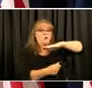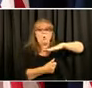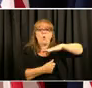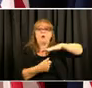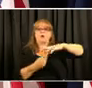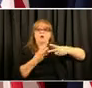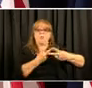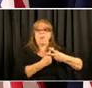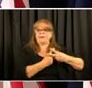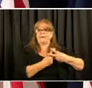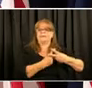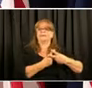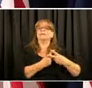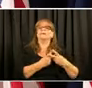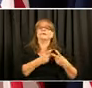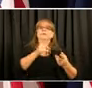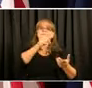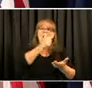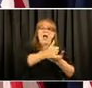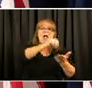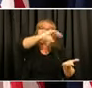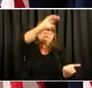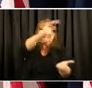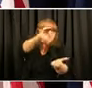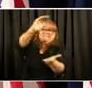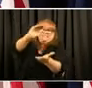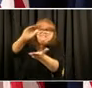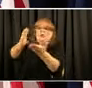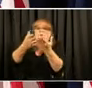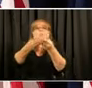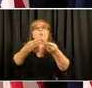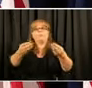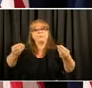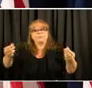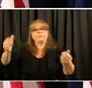hands colorado i know you can do it you've been doing it for months i know we're tired of it